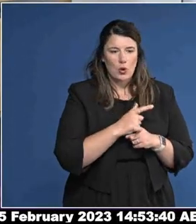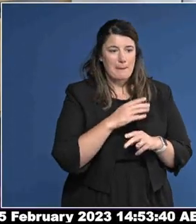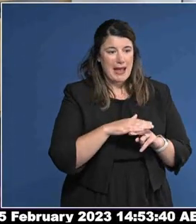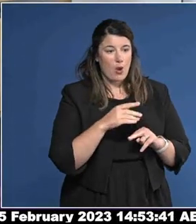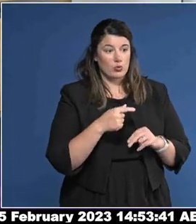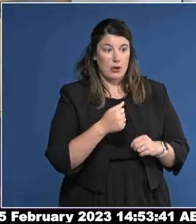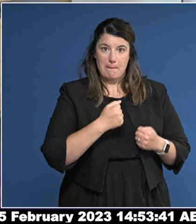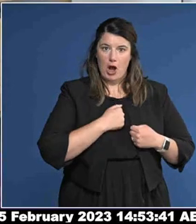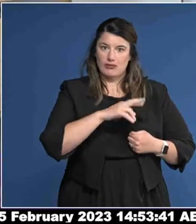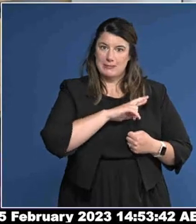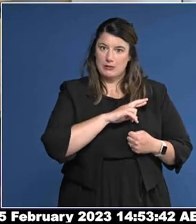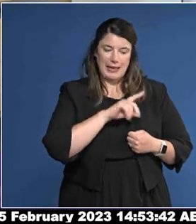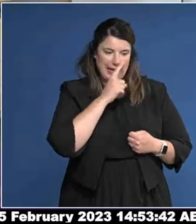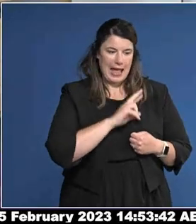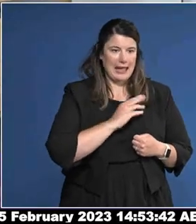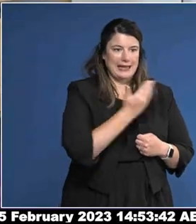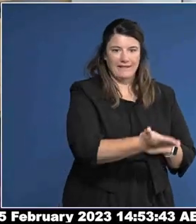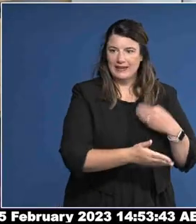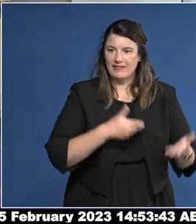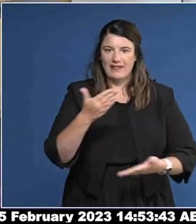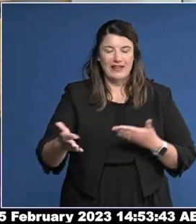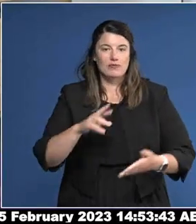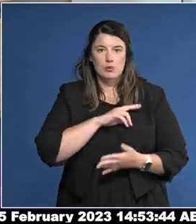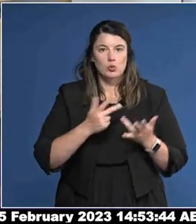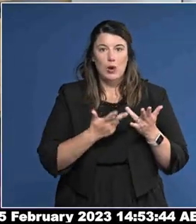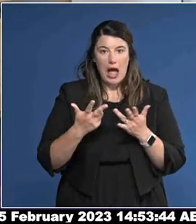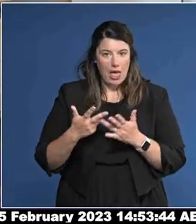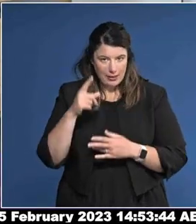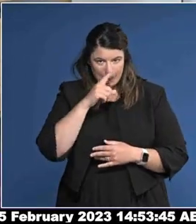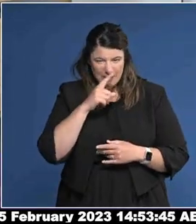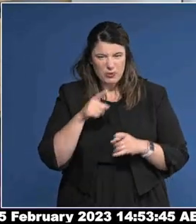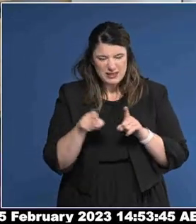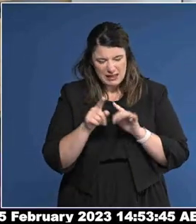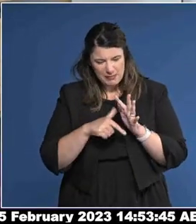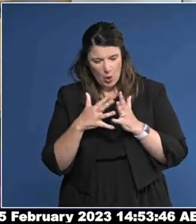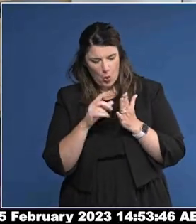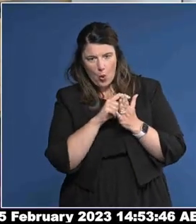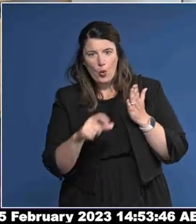similar to perhaps a common law duty of care that exists for educational institutions in